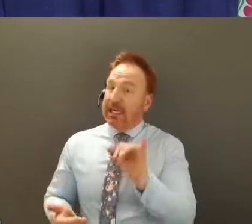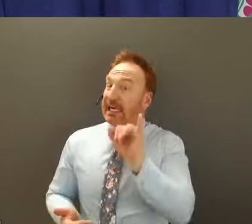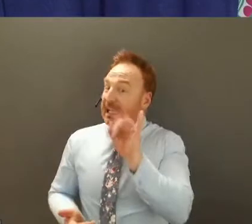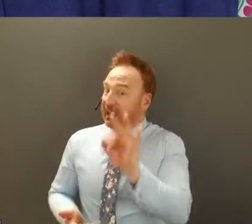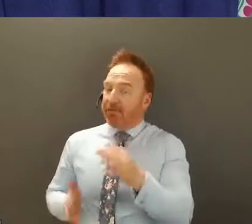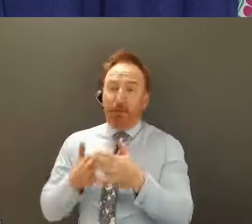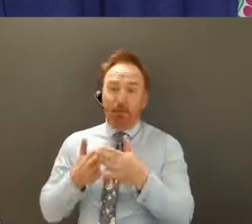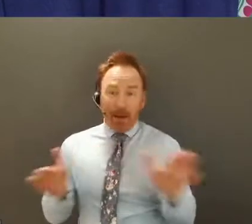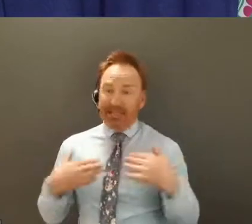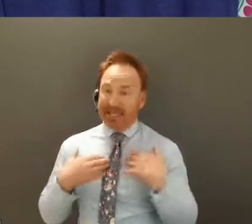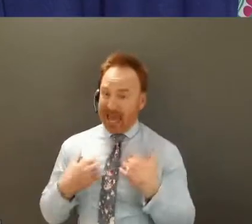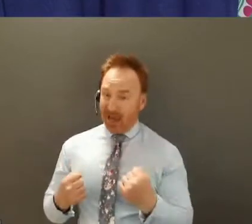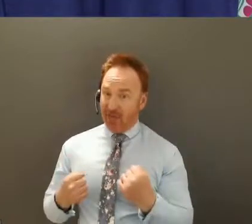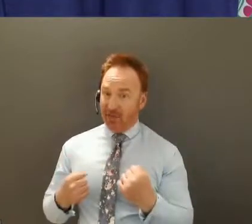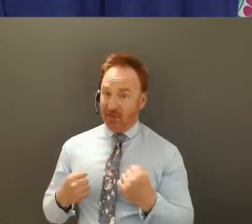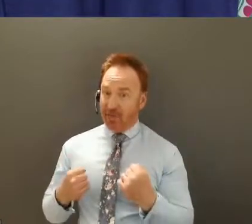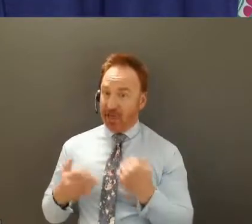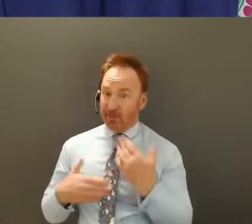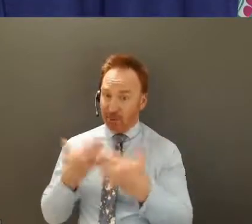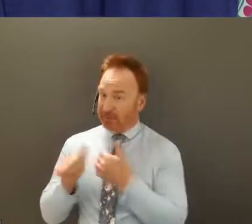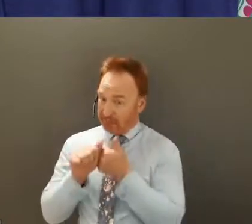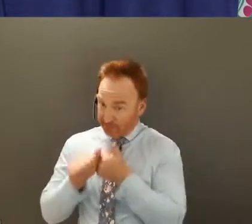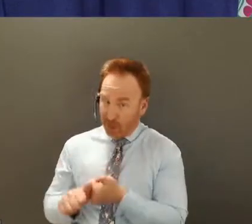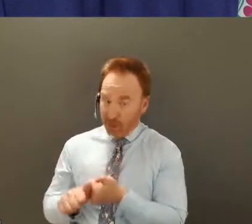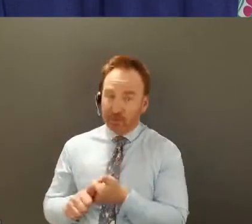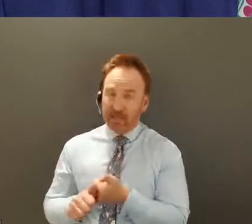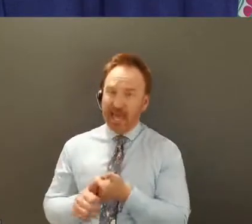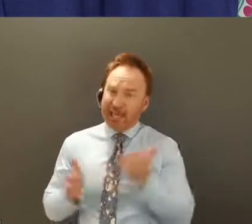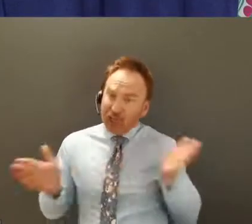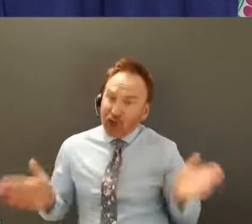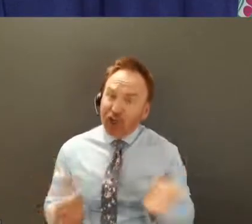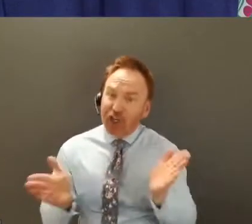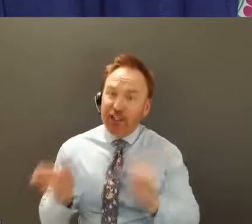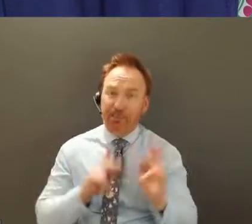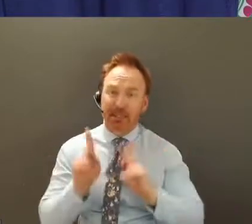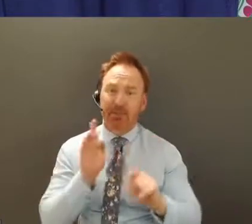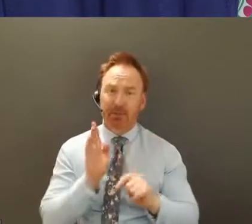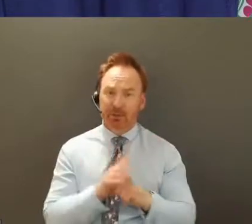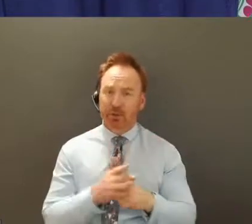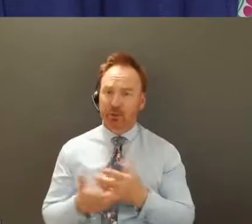and mobility there and restrictions and gone clients is in the federal.